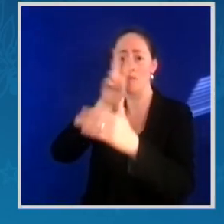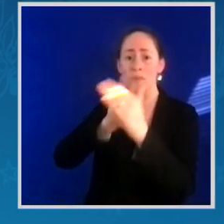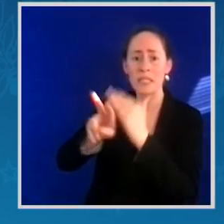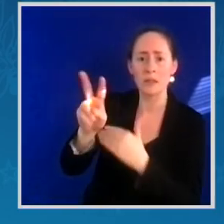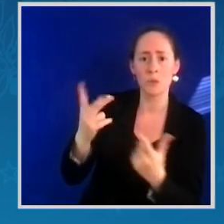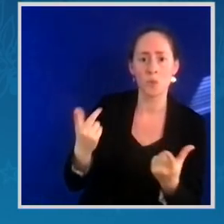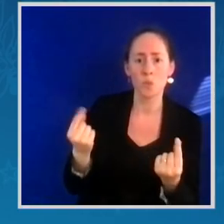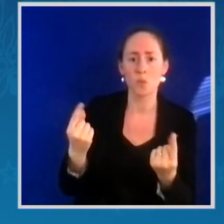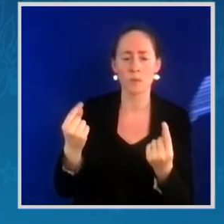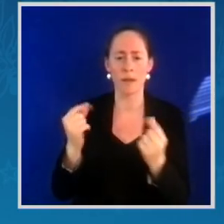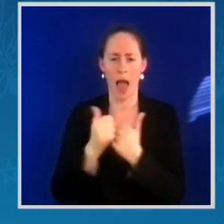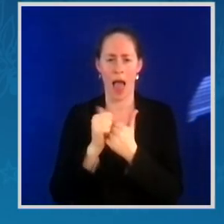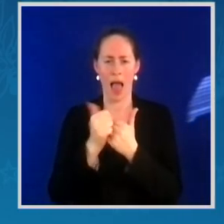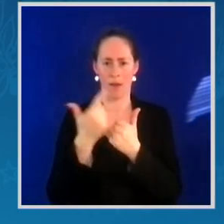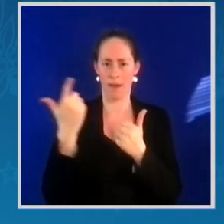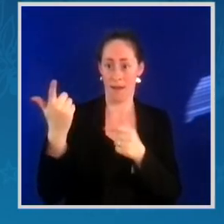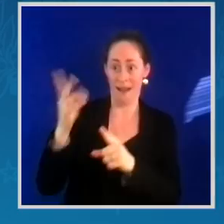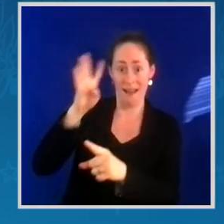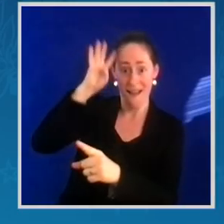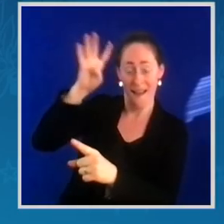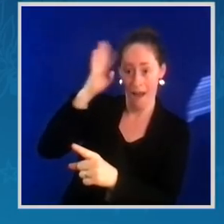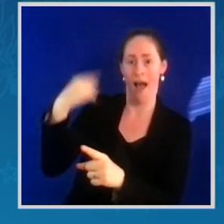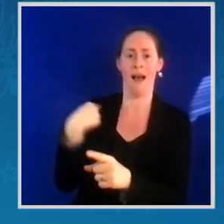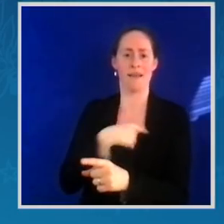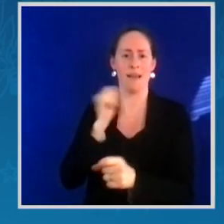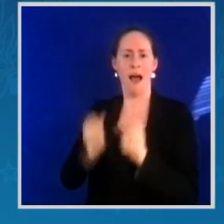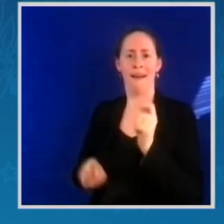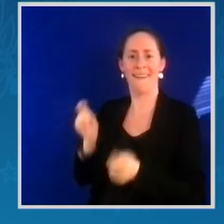So we are investing in Guatemala in that regard.